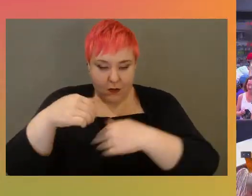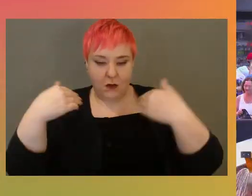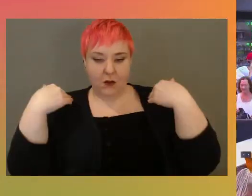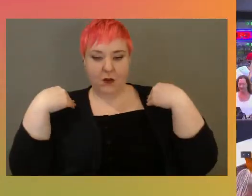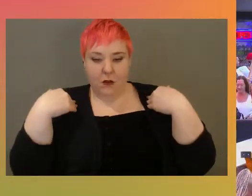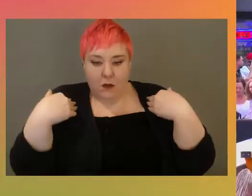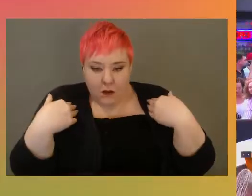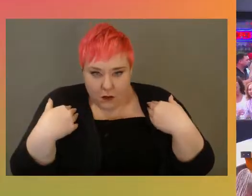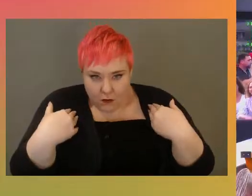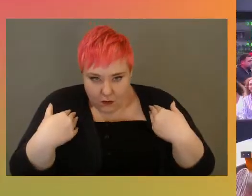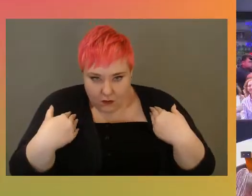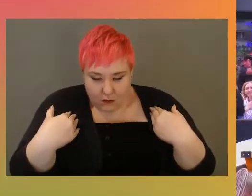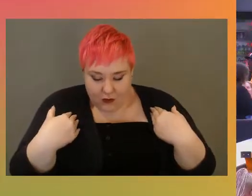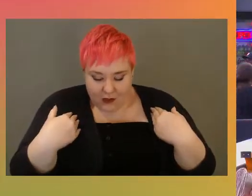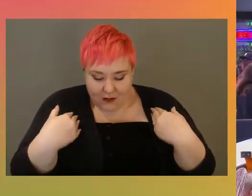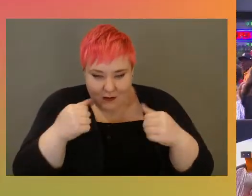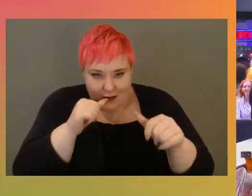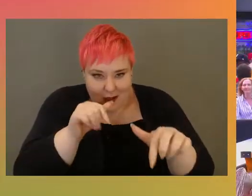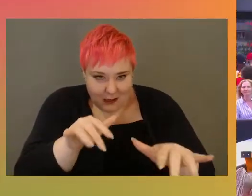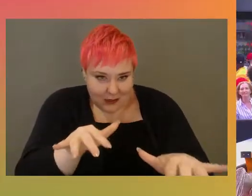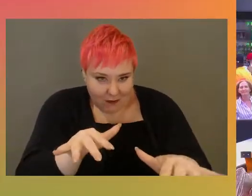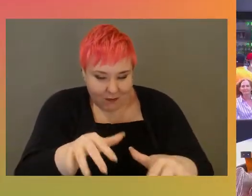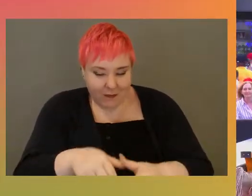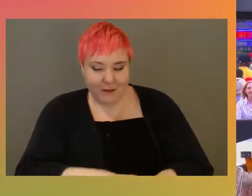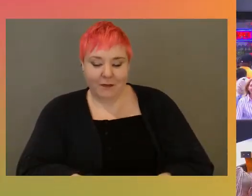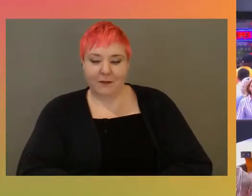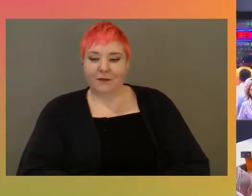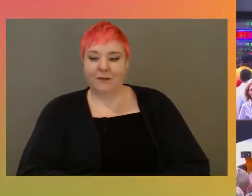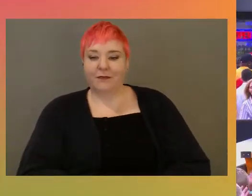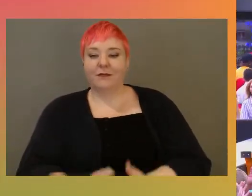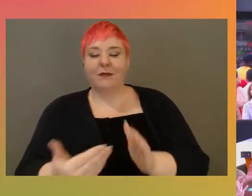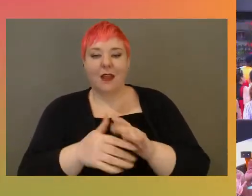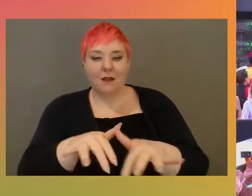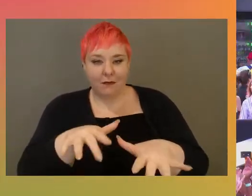AND YOUR CHIN AND CHEST INTO A BACKBEND. WHEN YOU EXHALE, AROUND YOUR